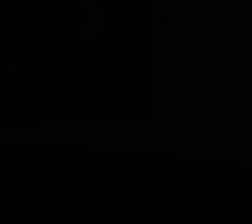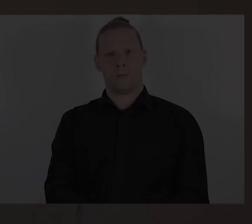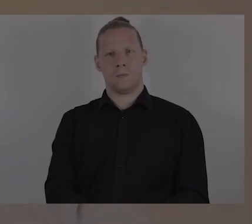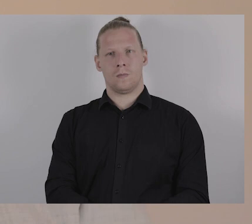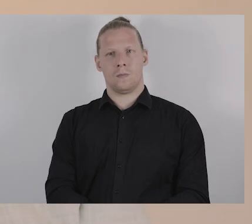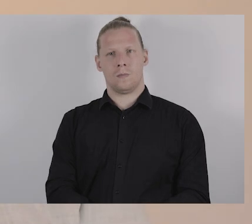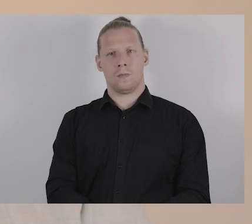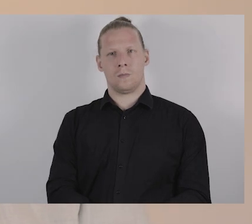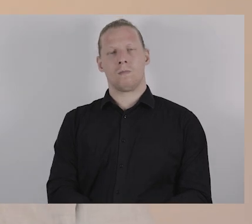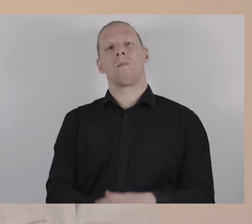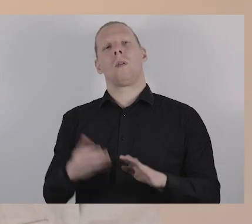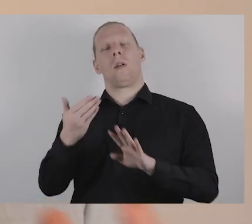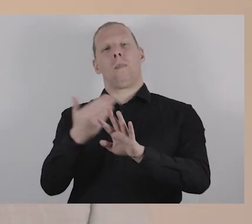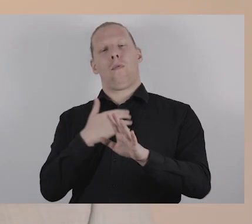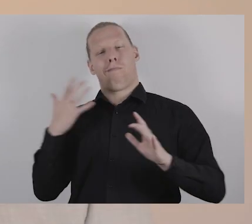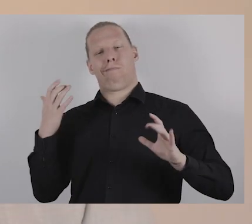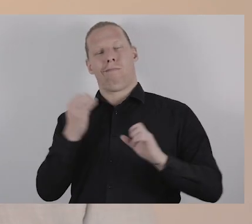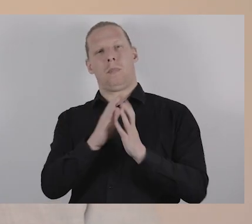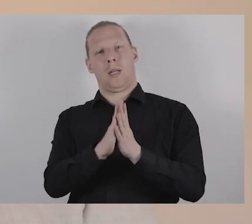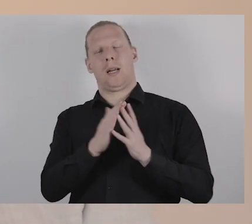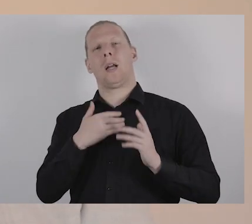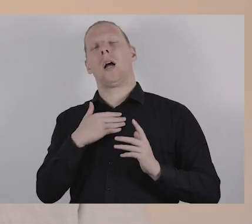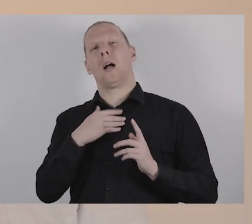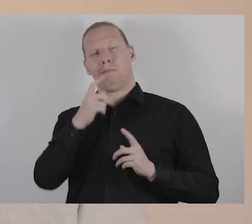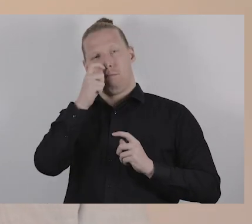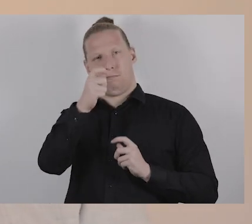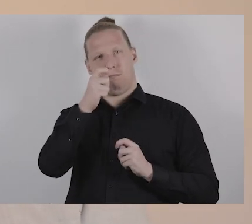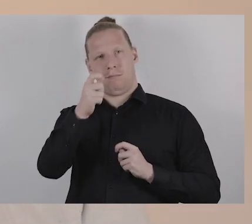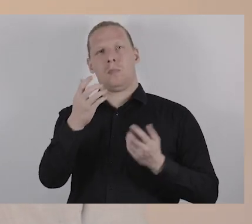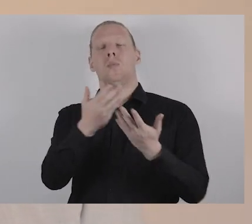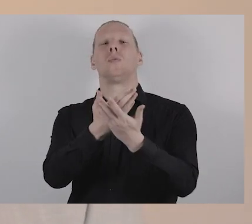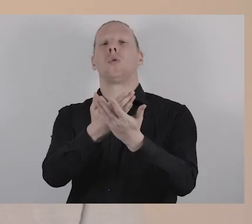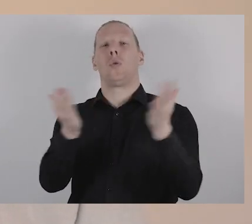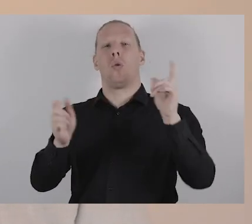Before our final karakia, I acknowledge you all.